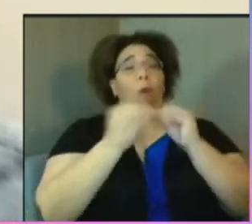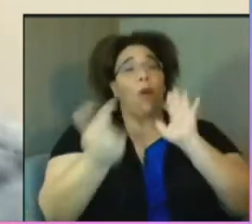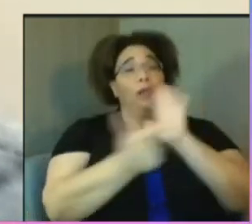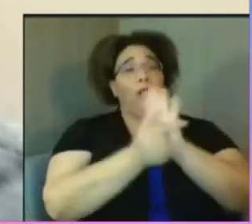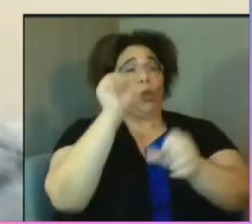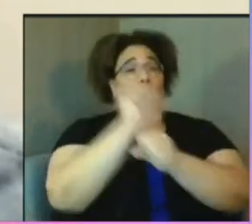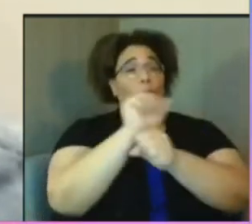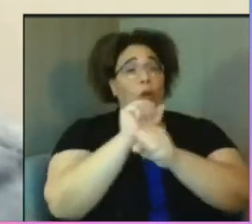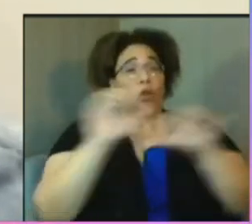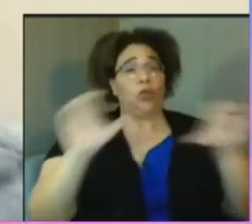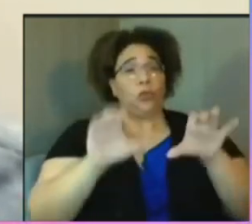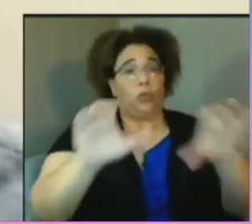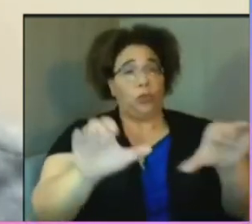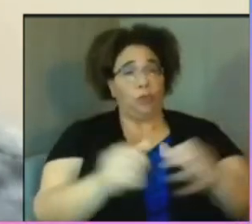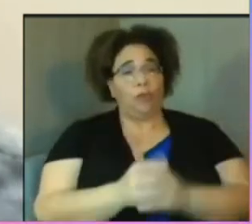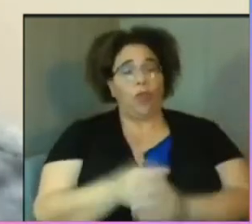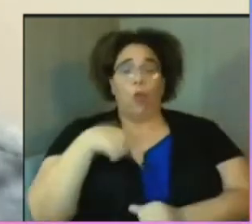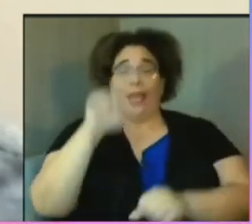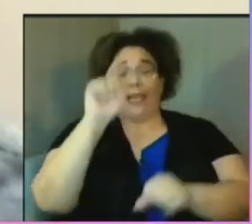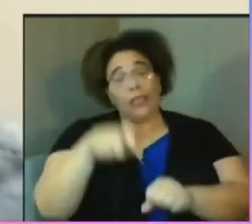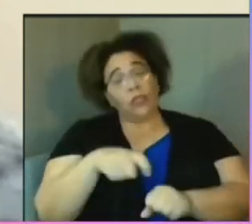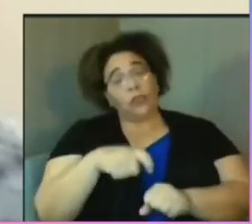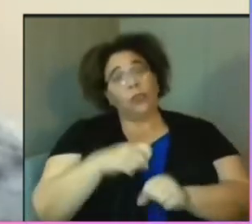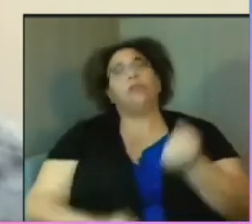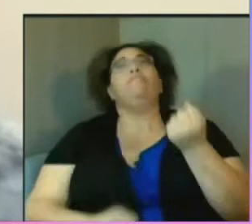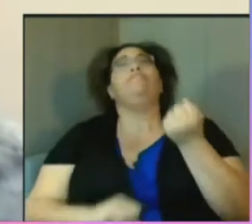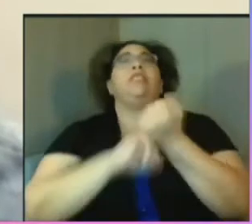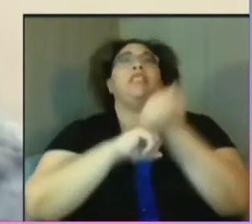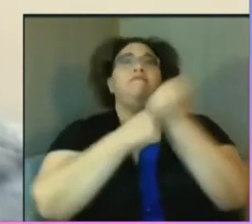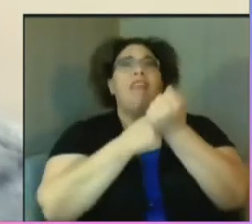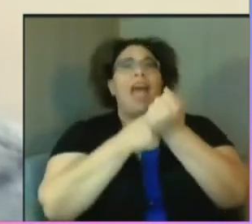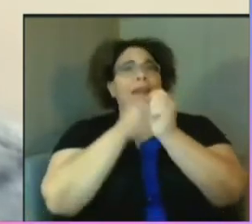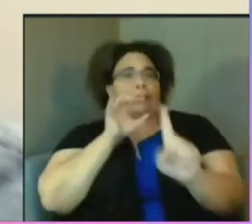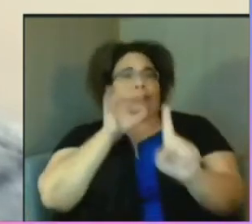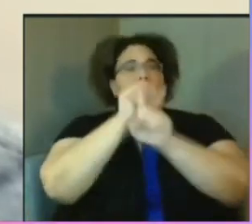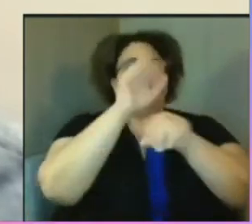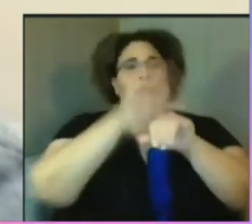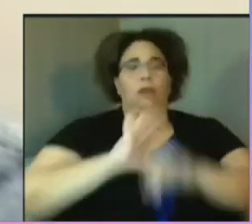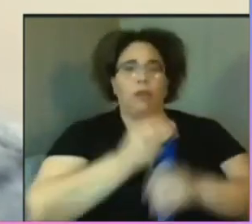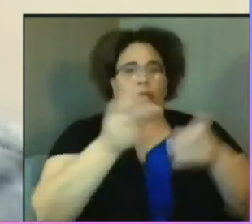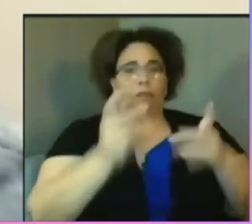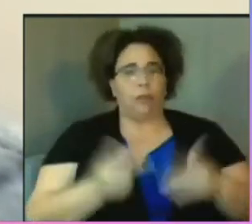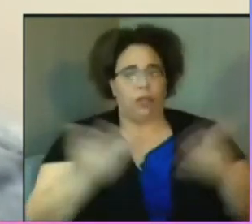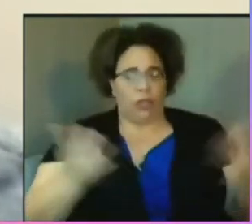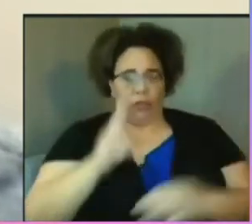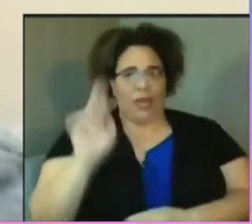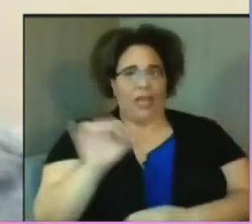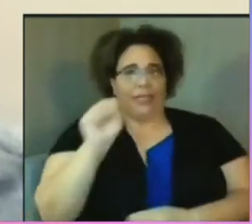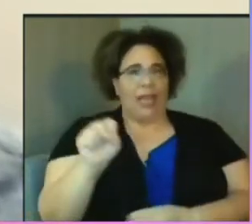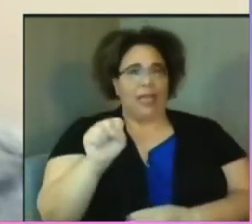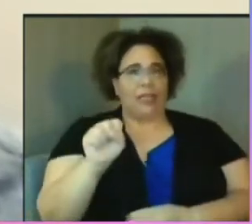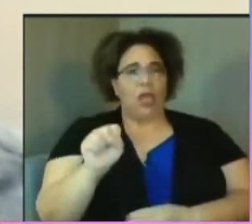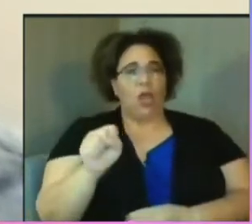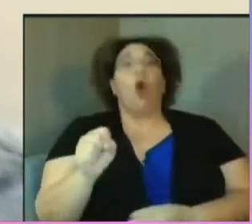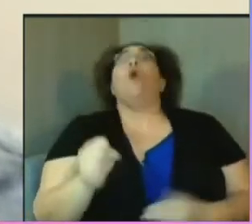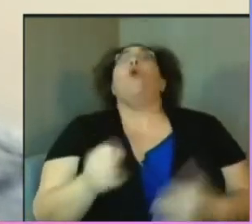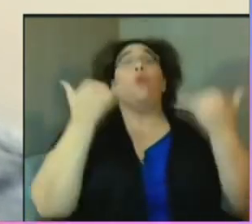the attacks on trans people in the States so we know that this past legislative session there were 20 bills targeting trans people